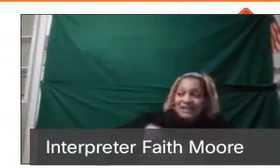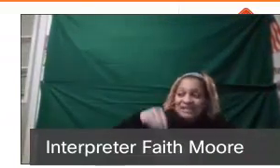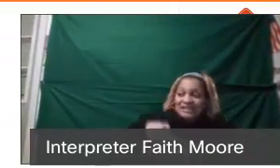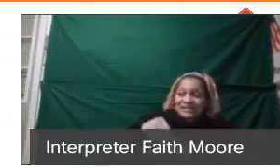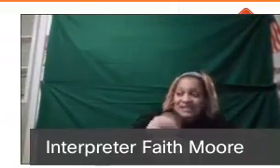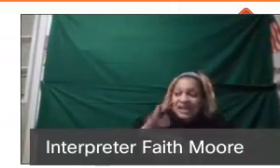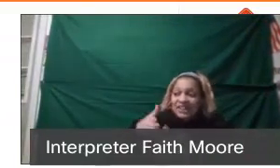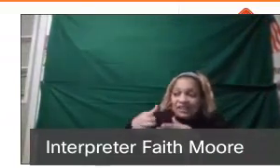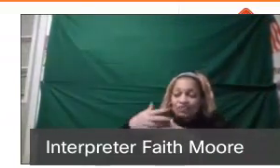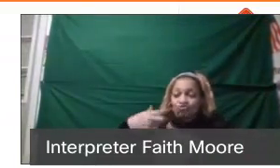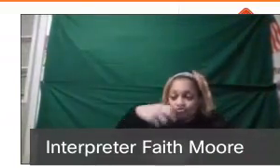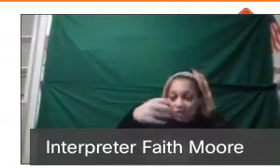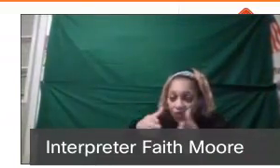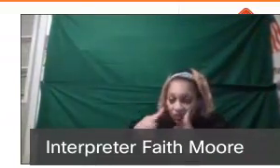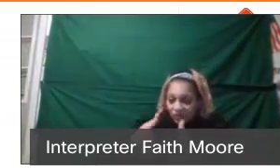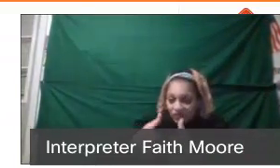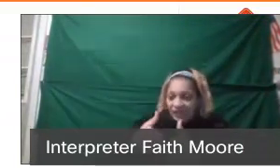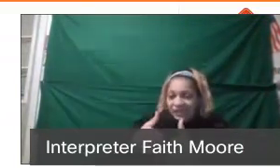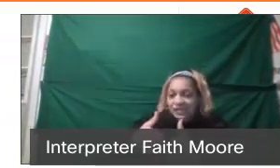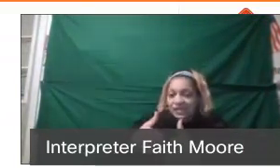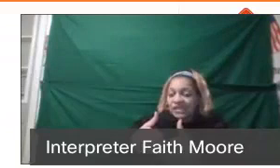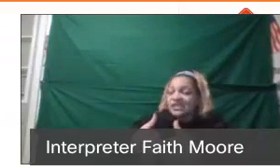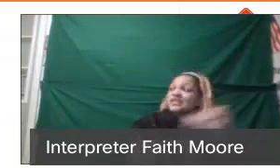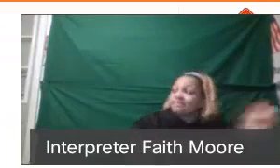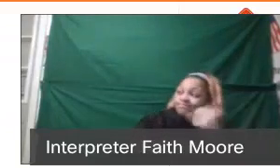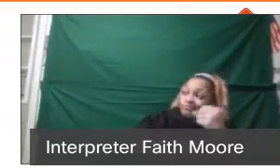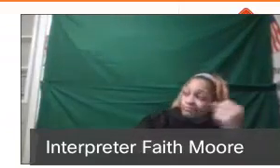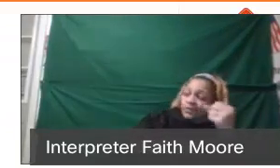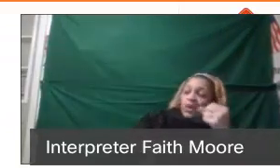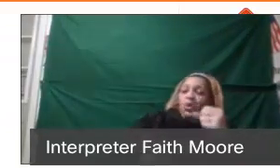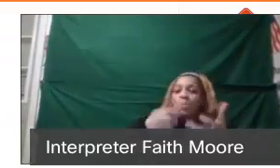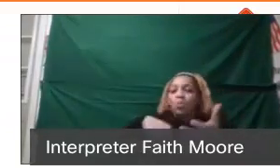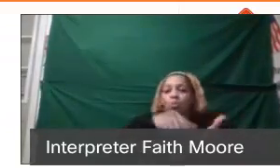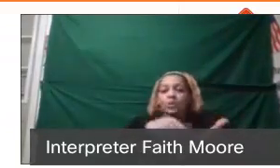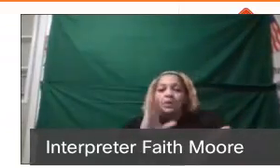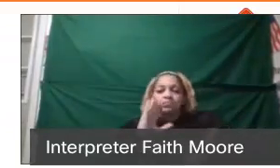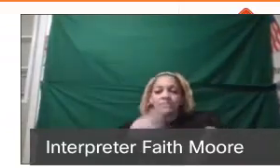Yes, yeah, so we'll check it. I guess. I'd like to get a better feel.